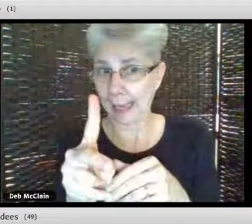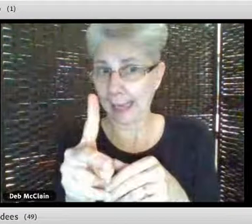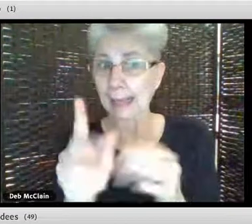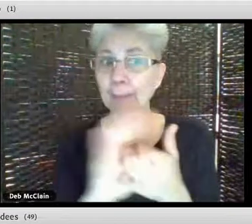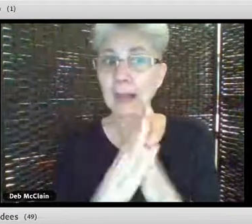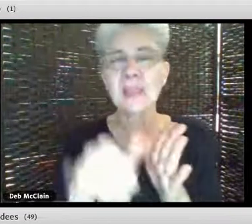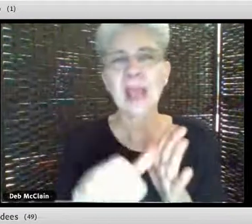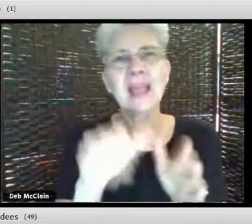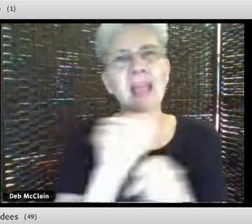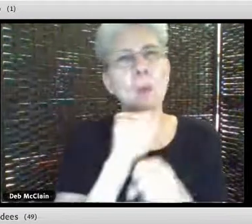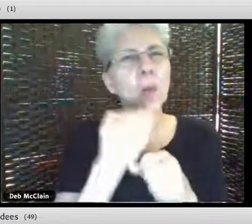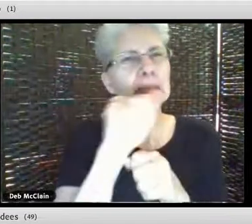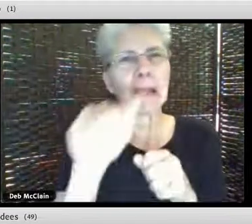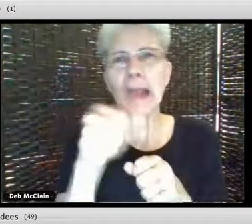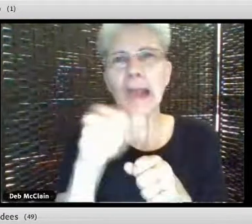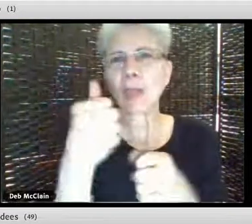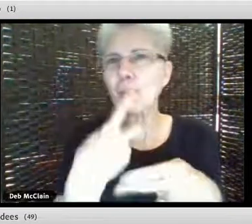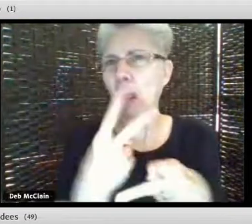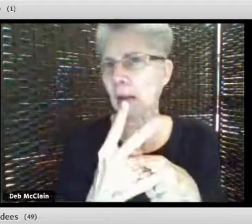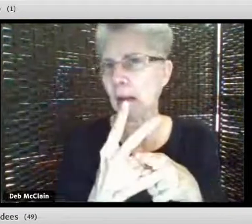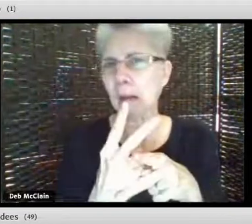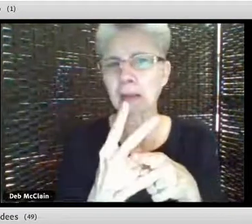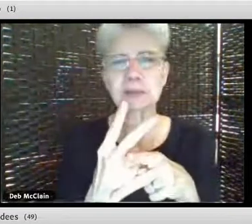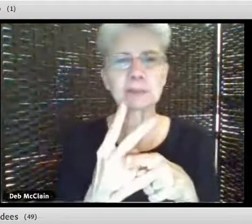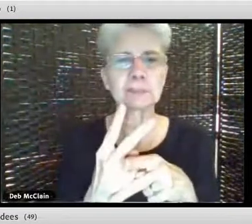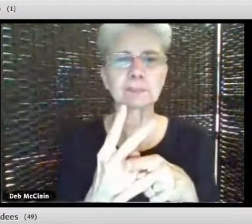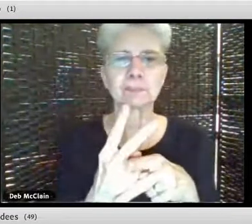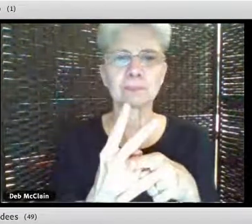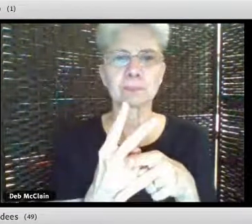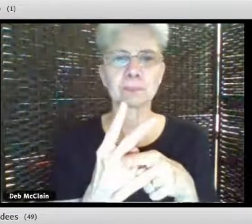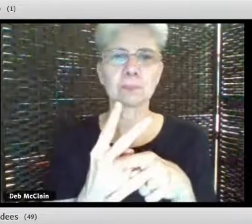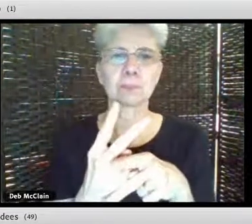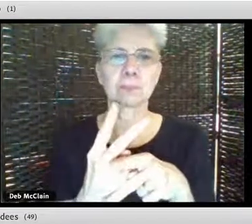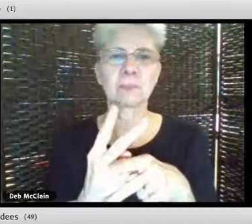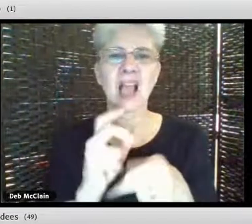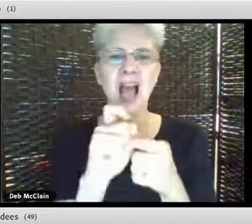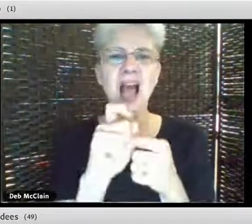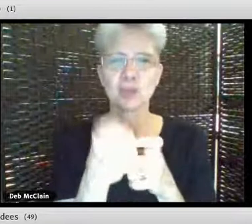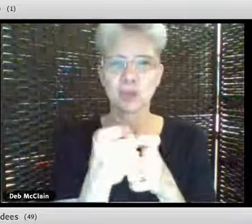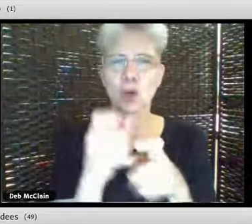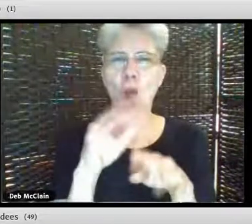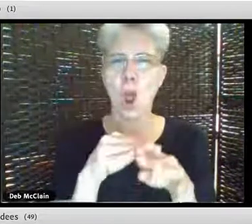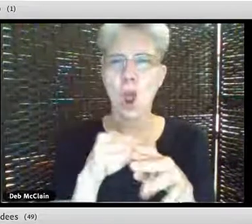and this works in any of the products -- Let me turn on link sharing first of all,